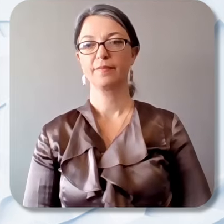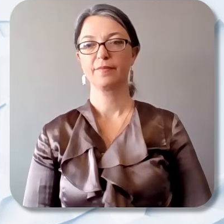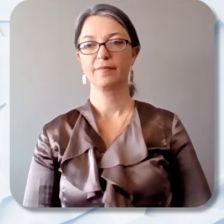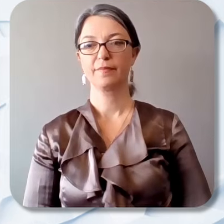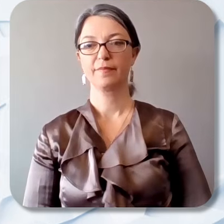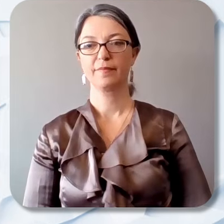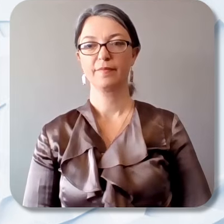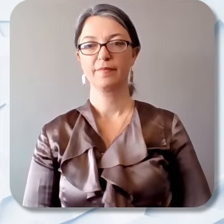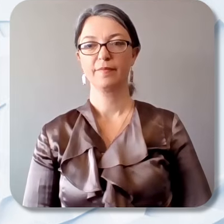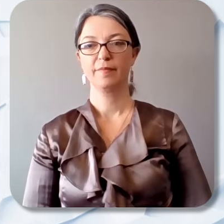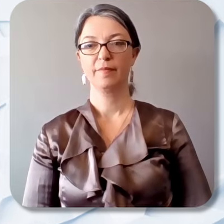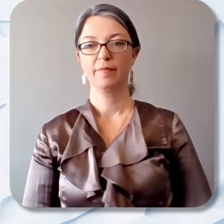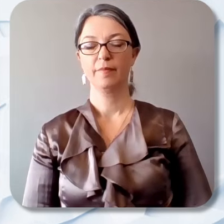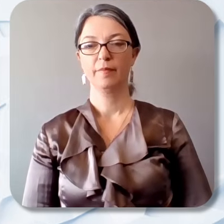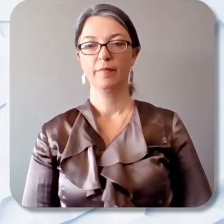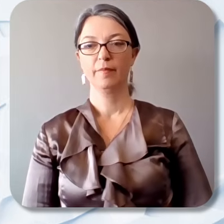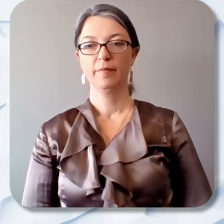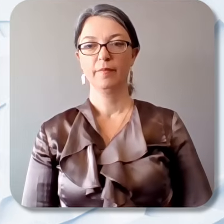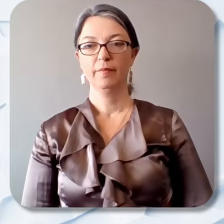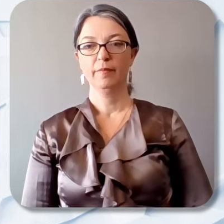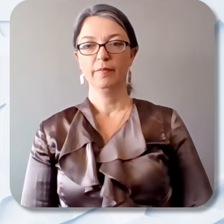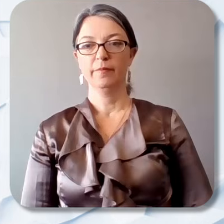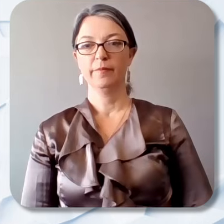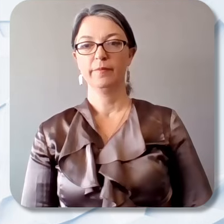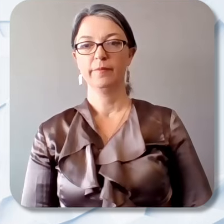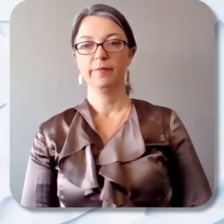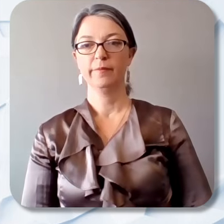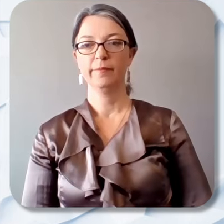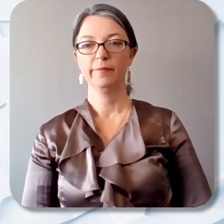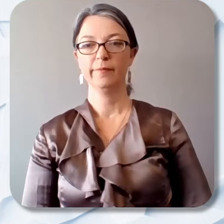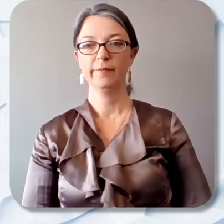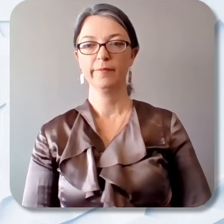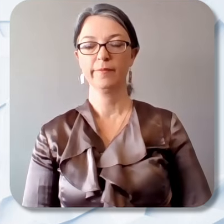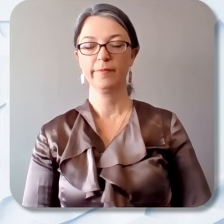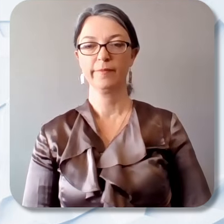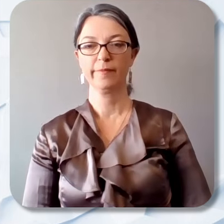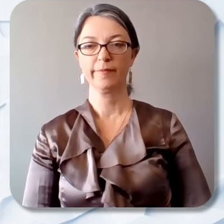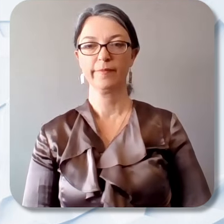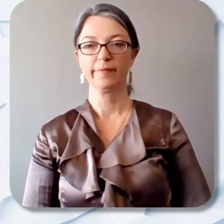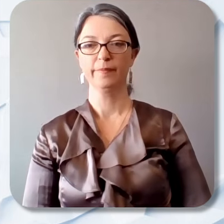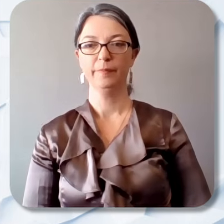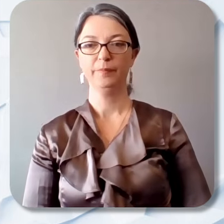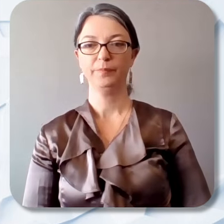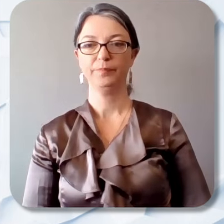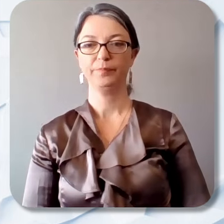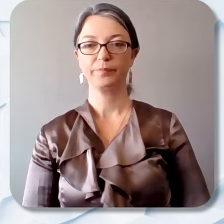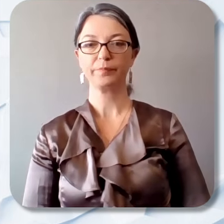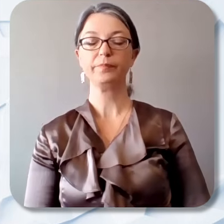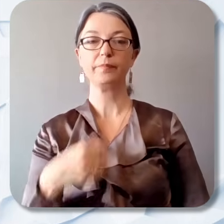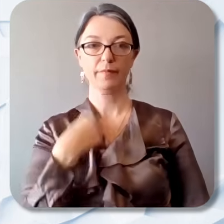Let's see here. I think I've gone through the moving where.